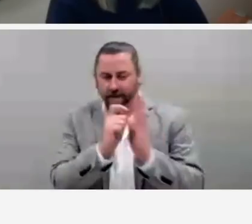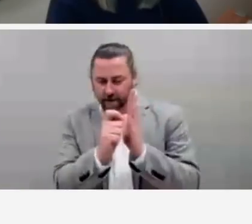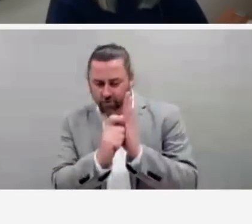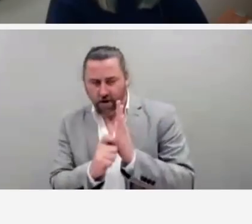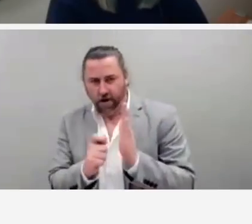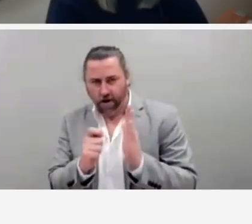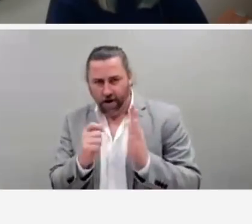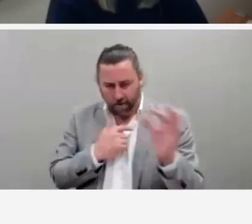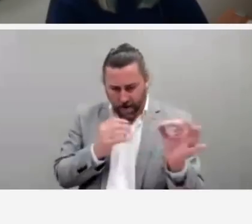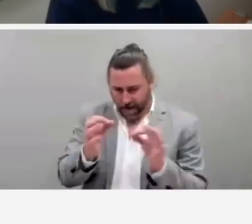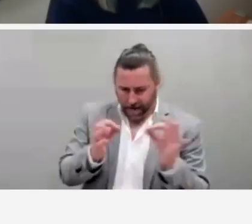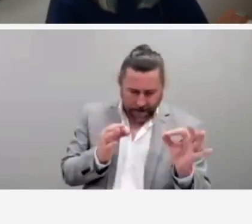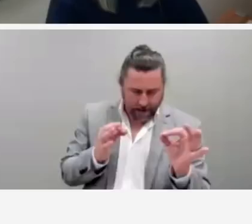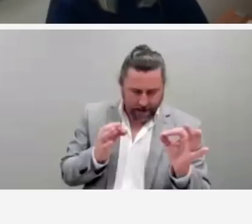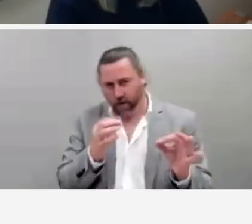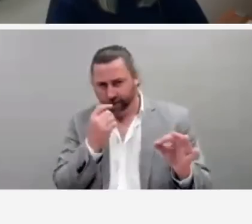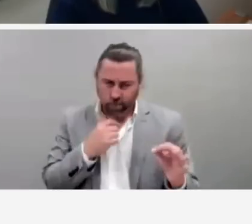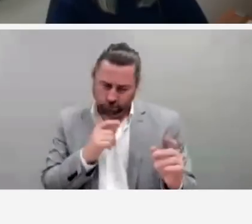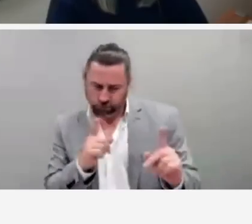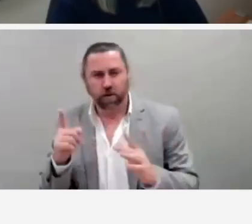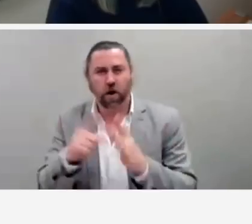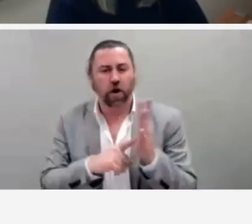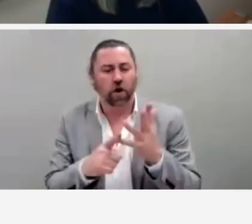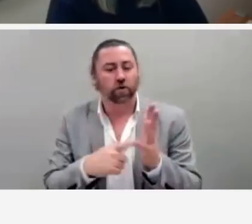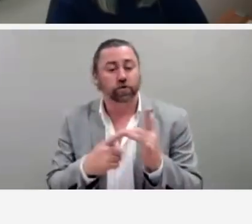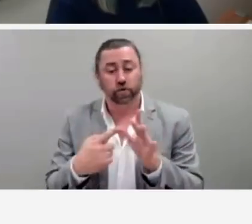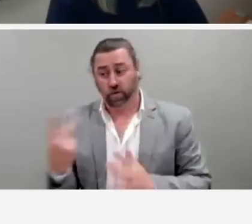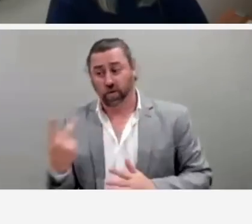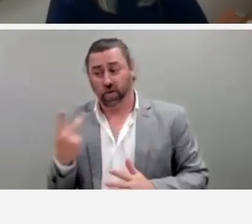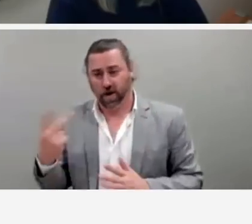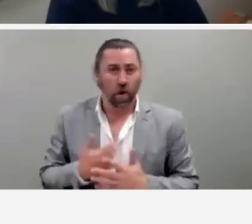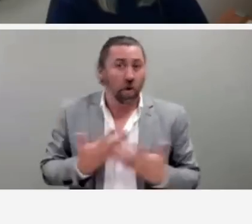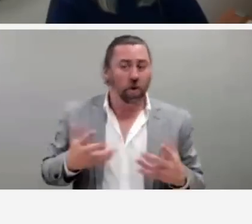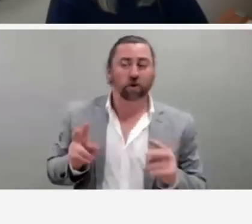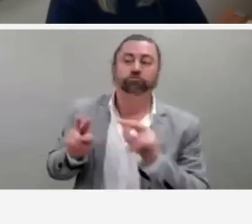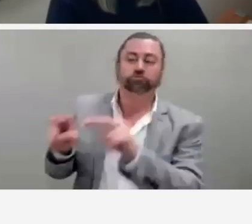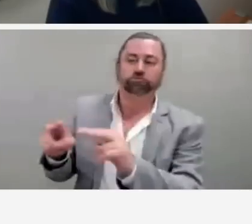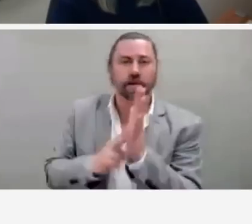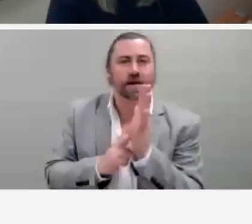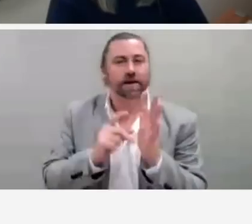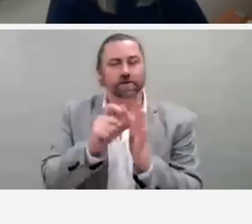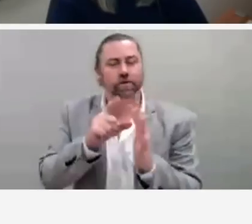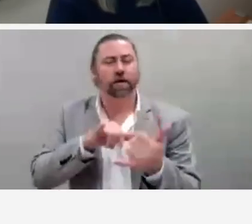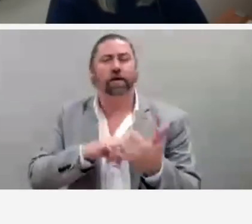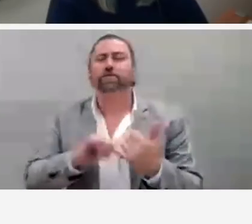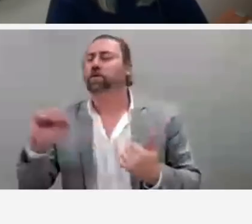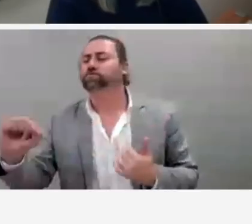that Julia and I have been looking closely at the NDIS in relation to for Support at Home.